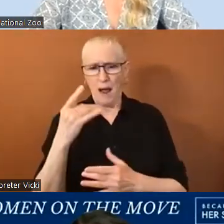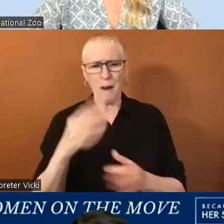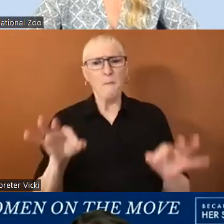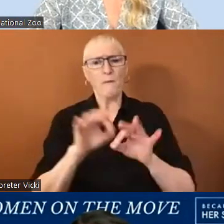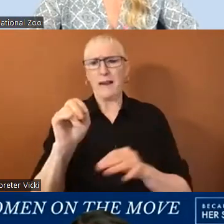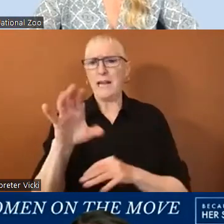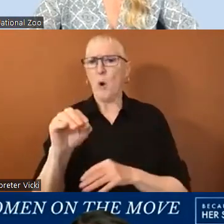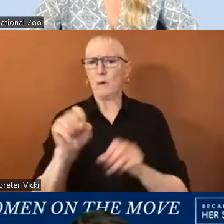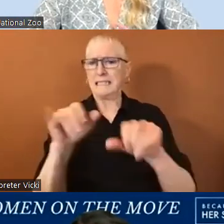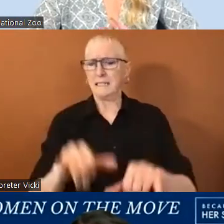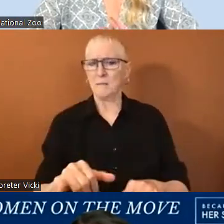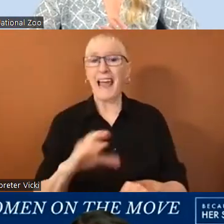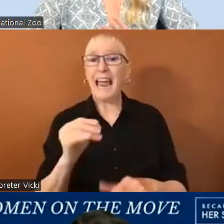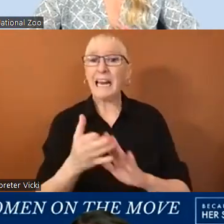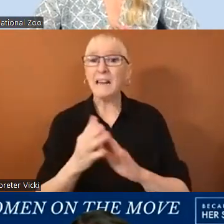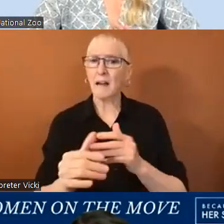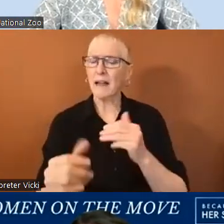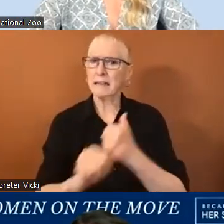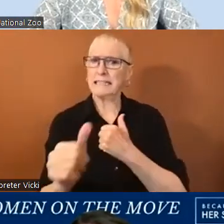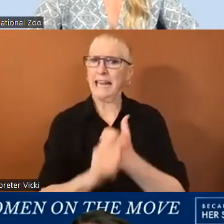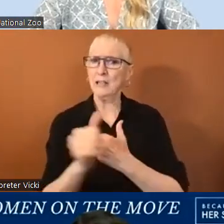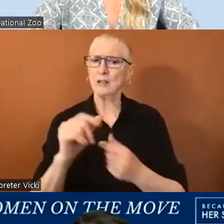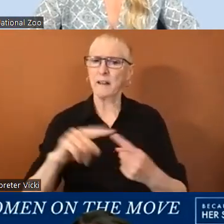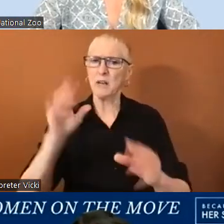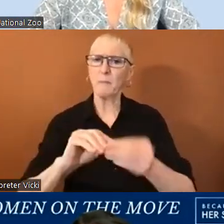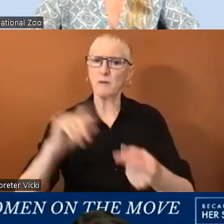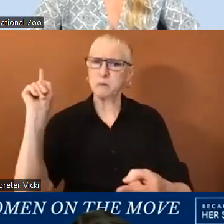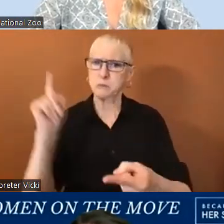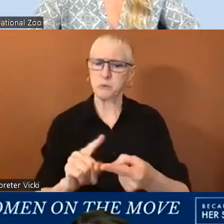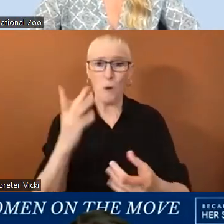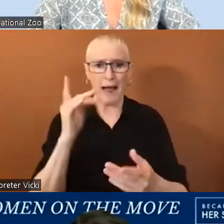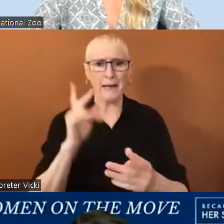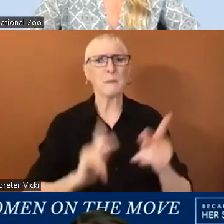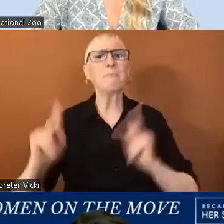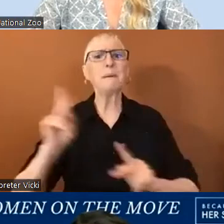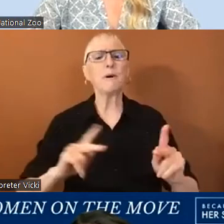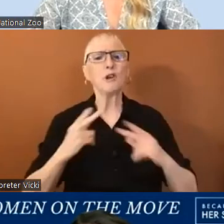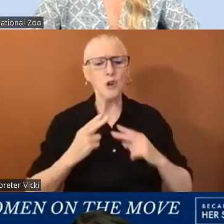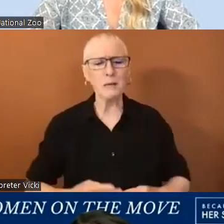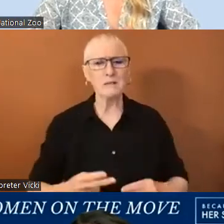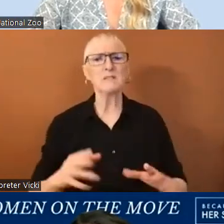become endangered, close to endangered, due to human actions. The research and work that you do